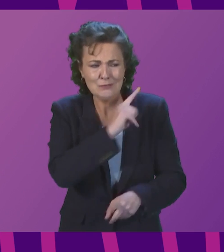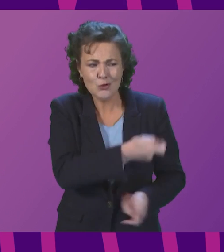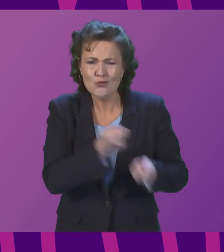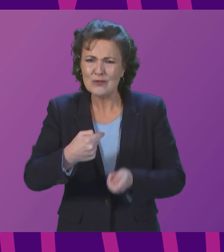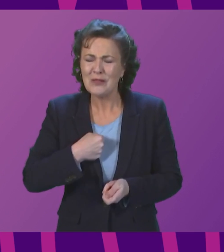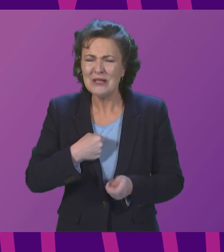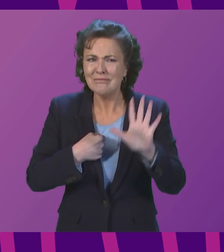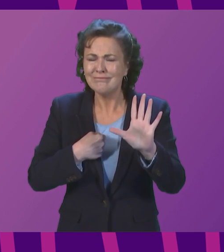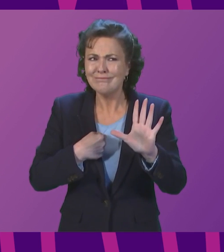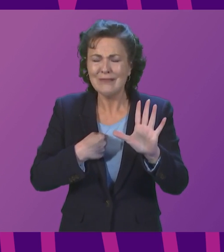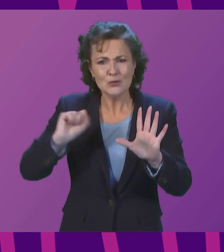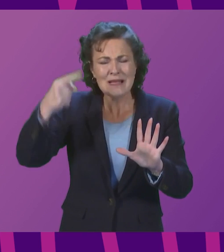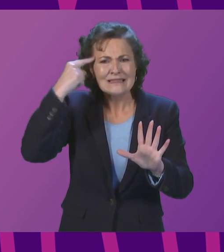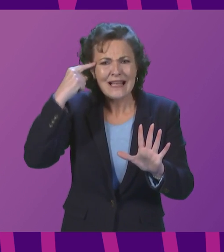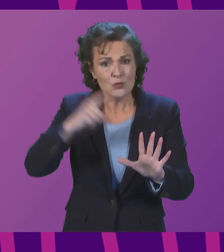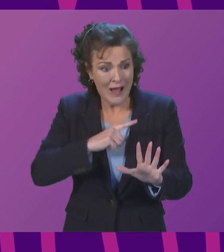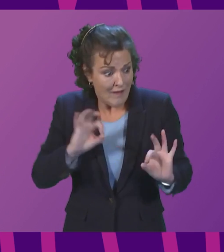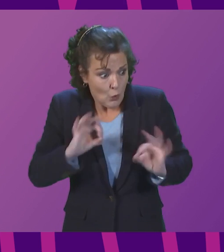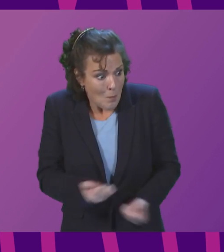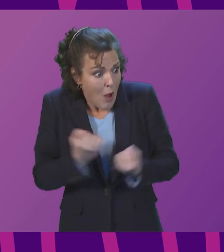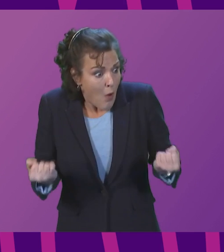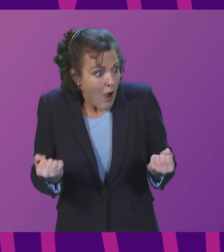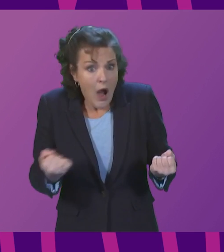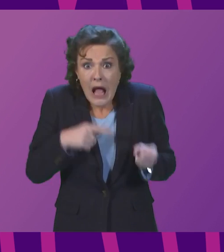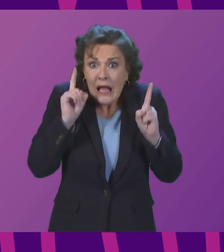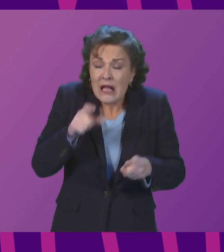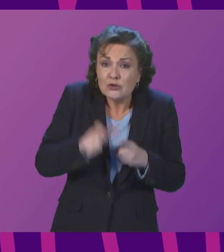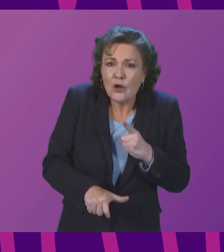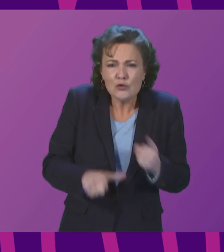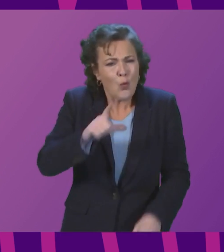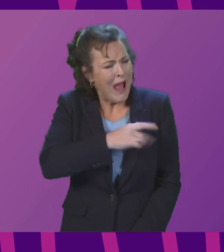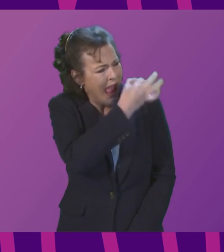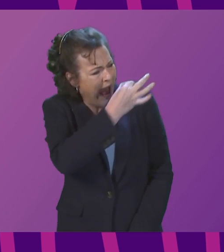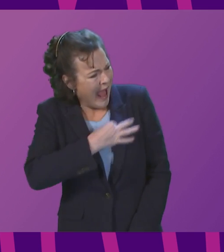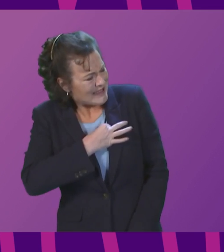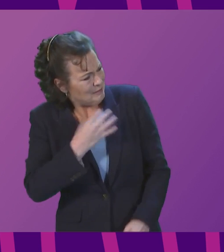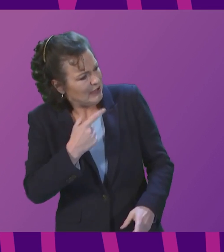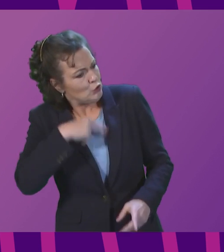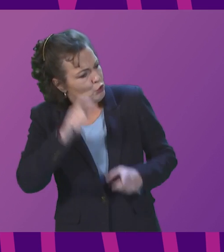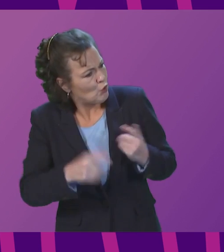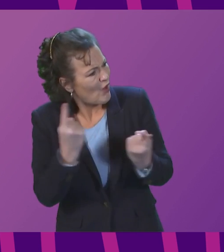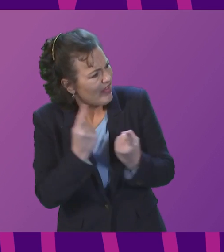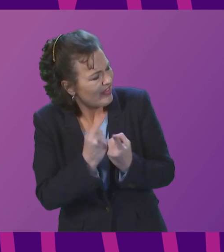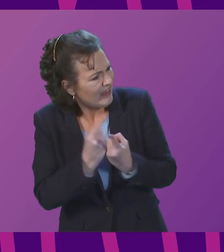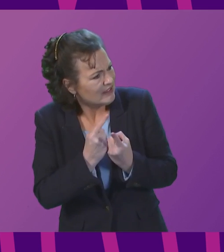Rather than ask me about things that I lack the power to do, he should join me in seeking